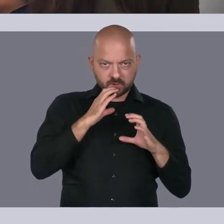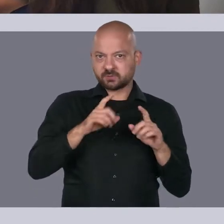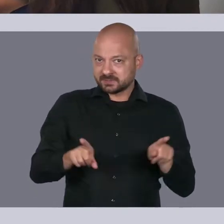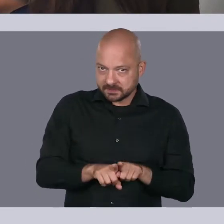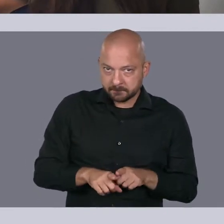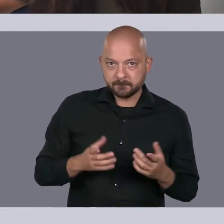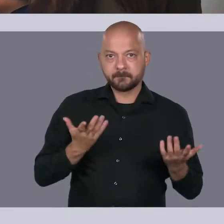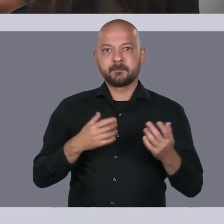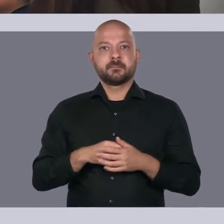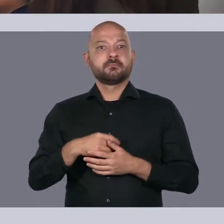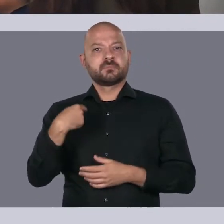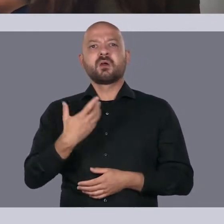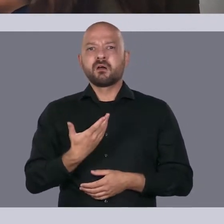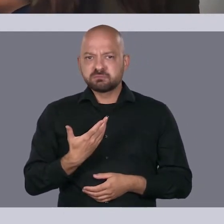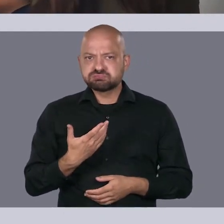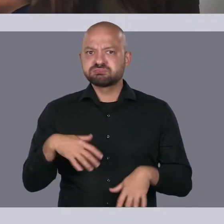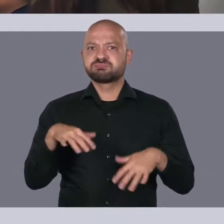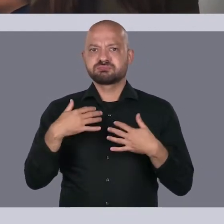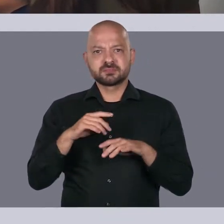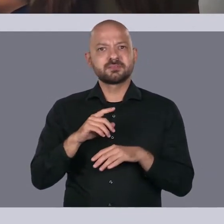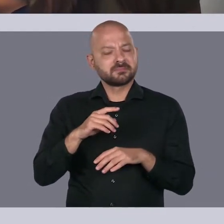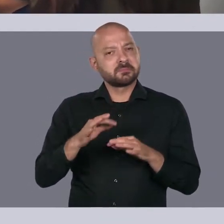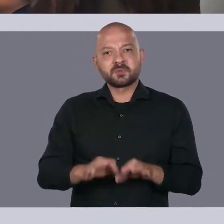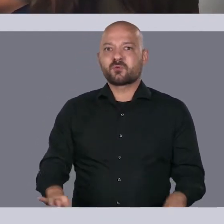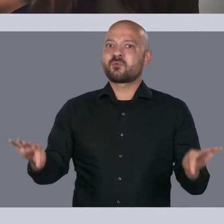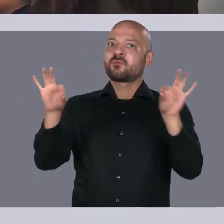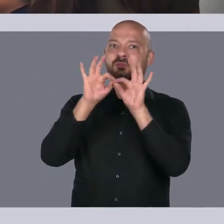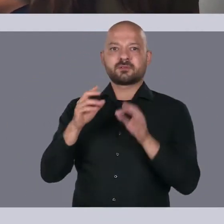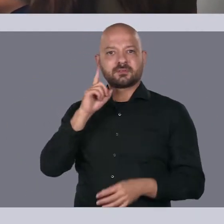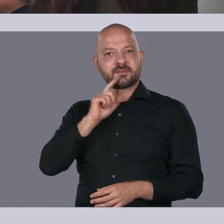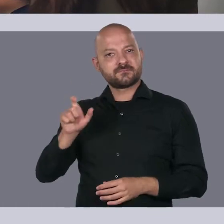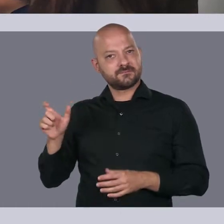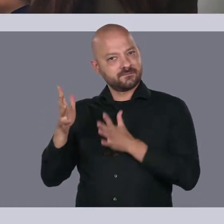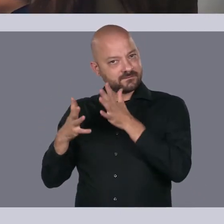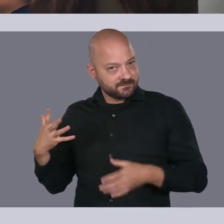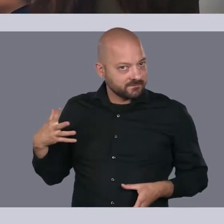of including native signers not only as participants, but as active members into the research team